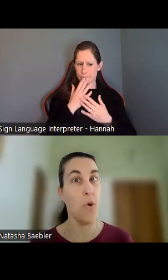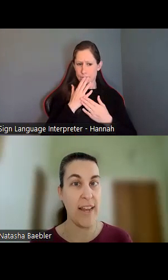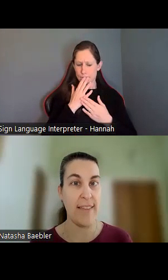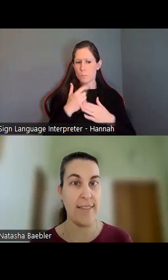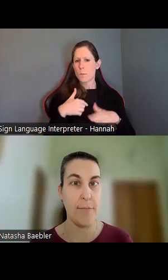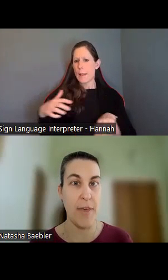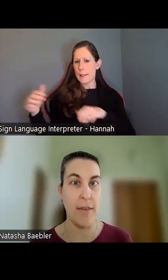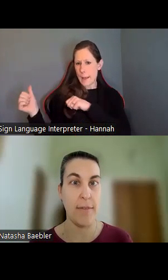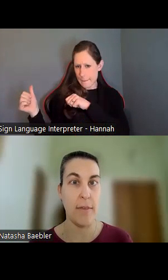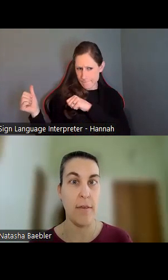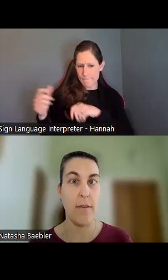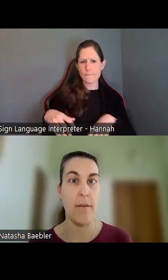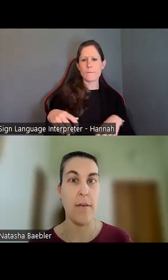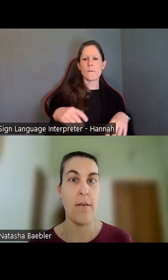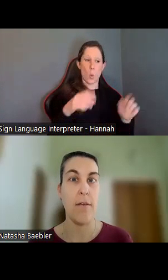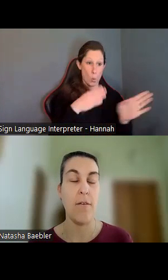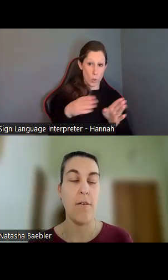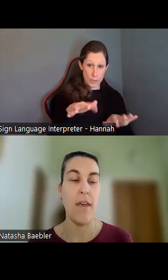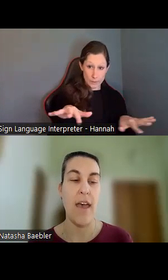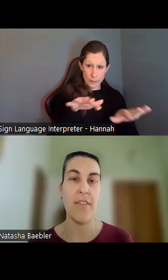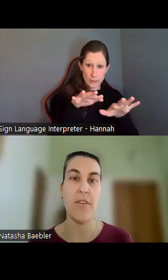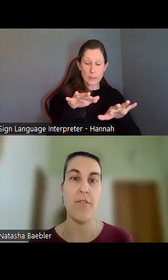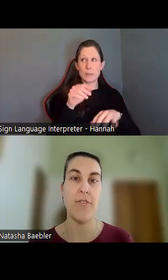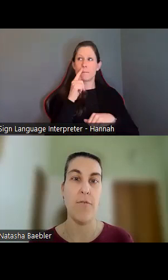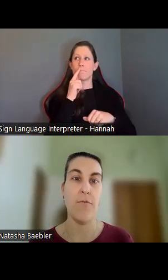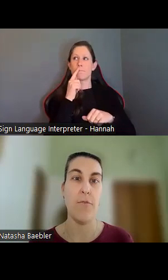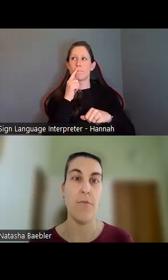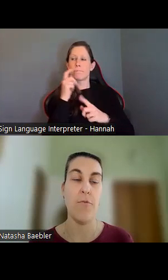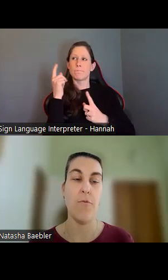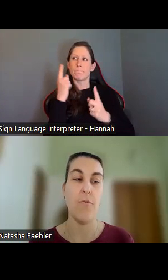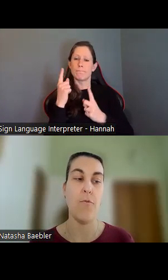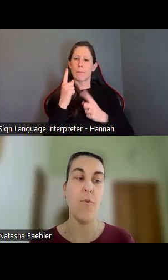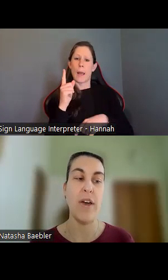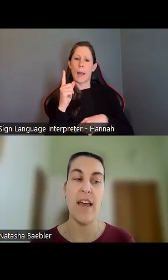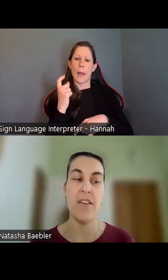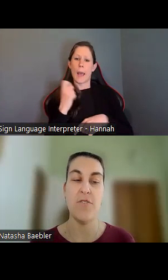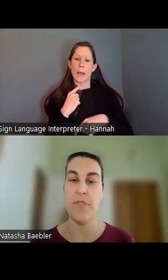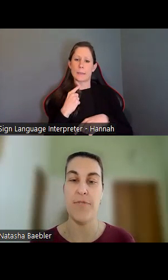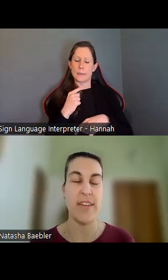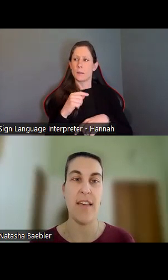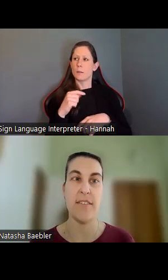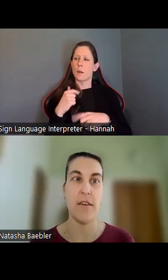organize a space, ask yourself, what did I do that with you fantastic?